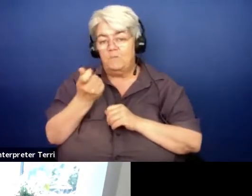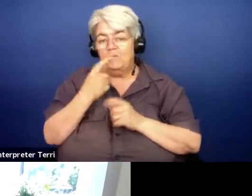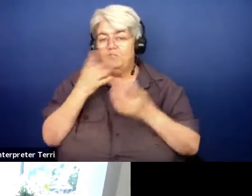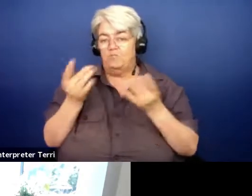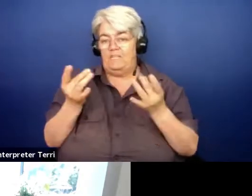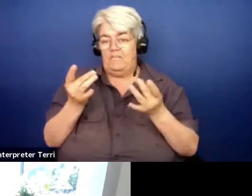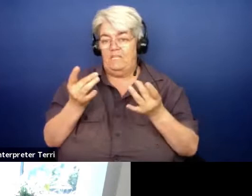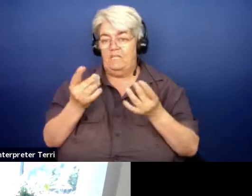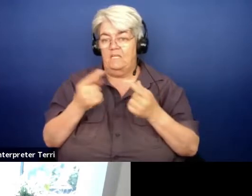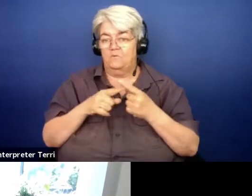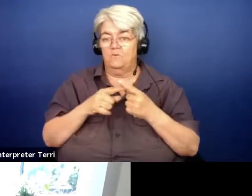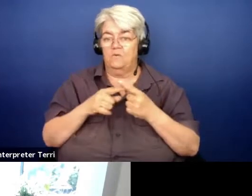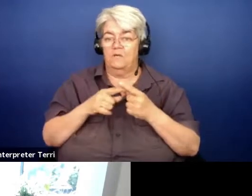to find kind of the point of enter into